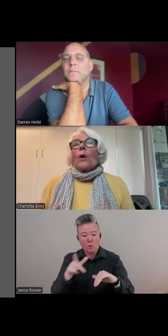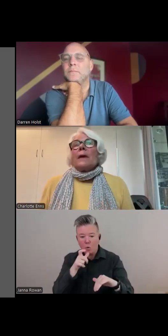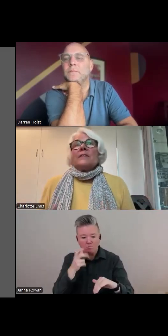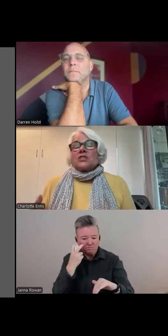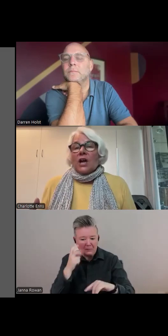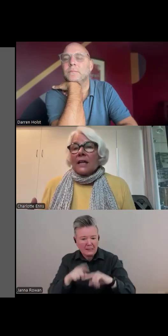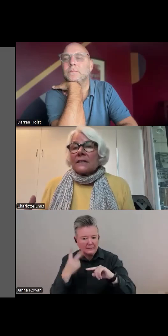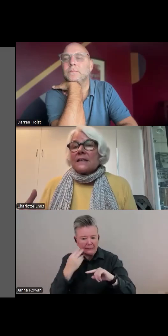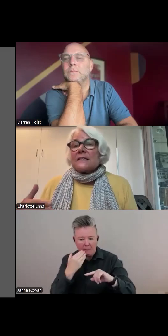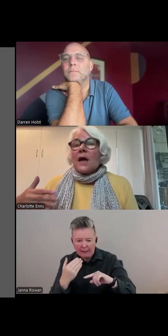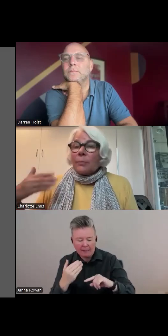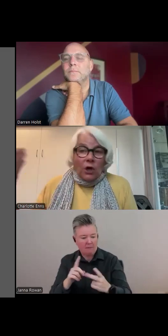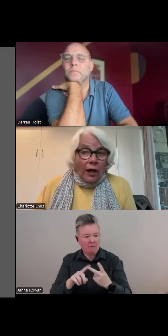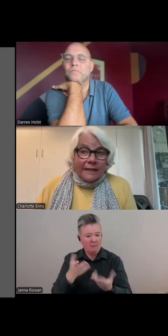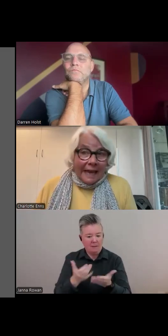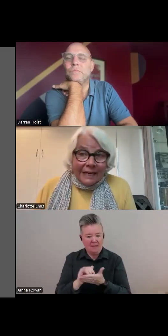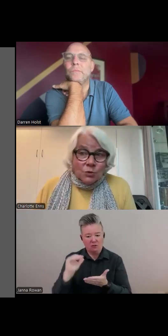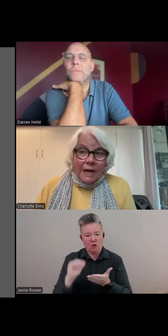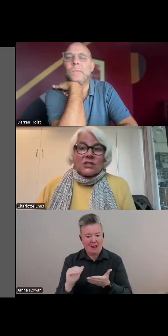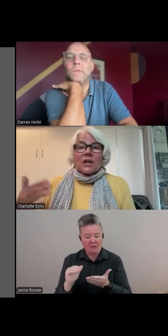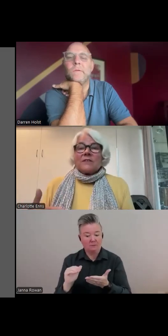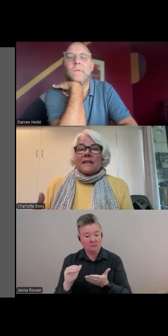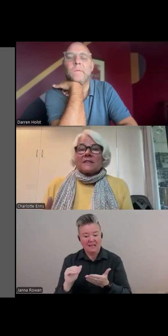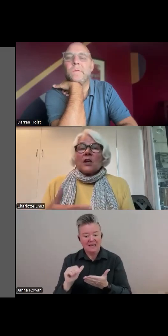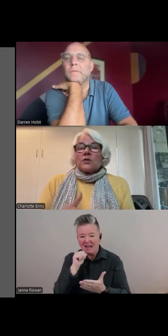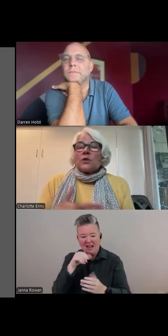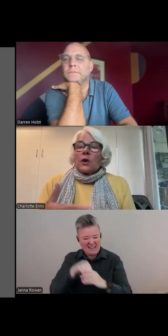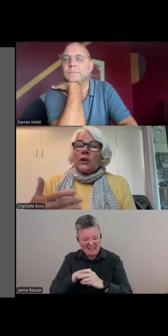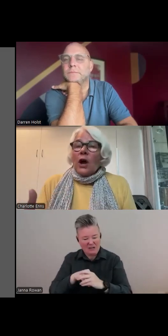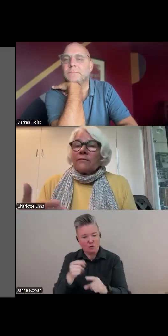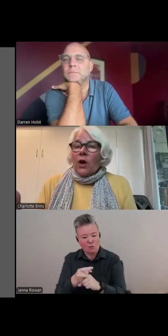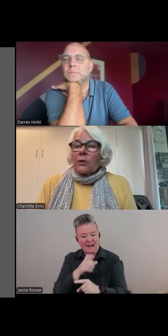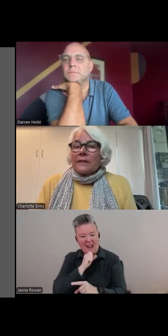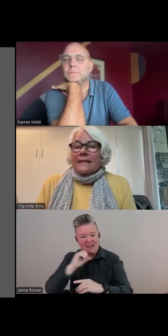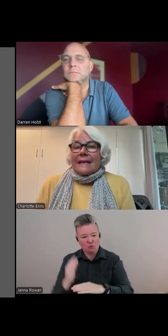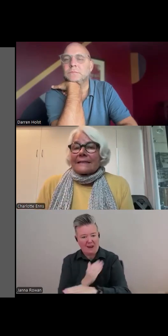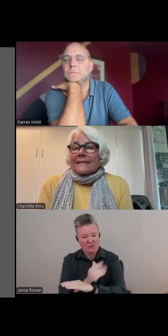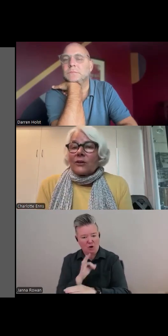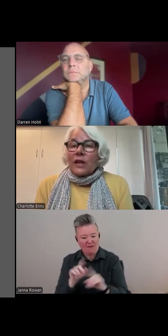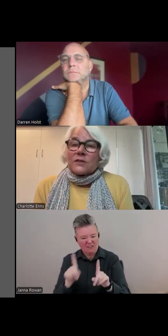see as well. Or maybe the child is beyond the age range of the test. So you're not following